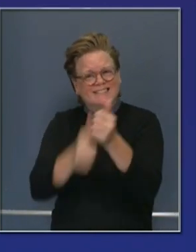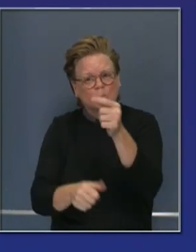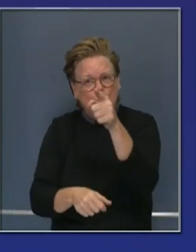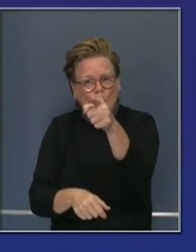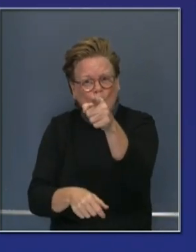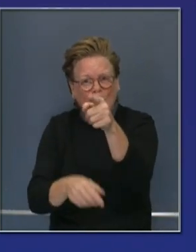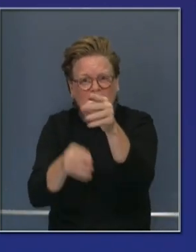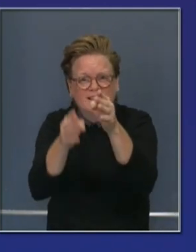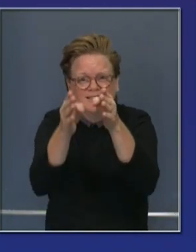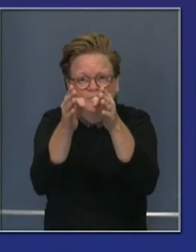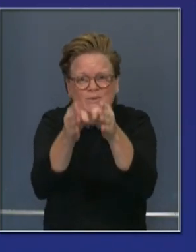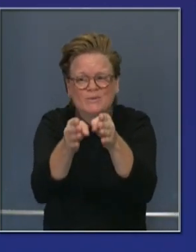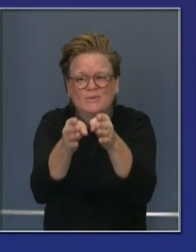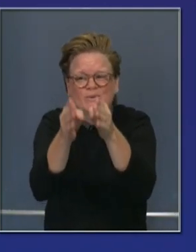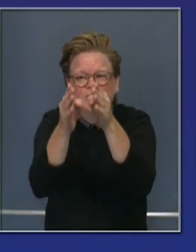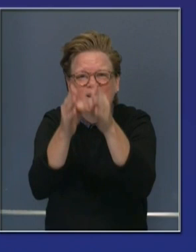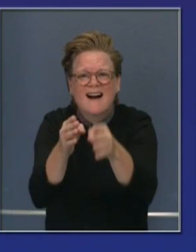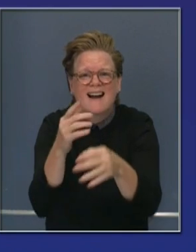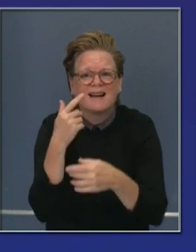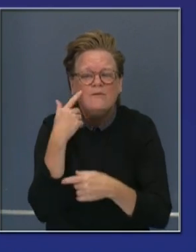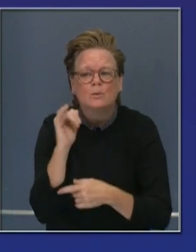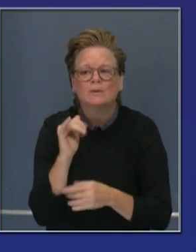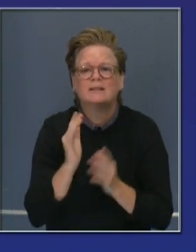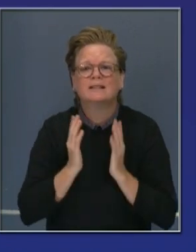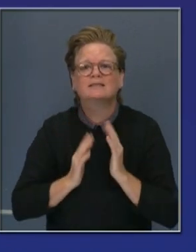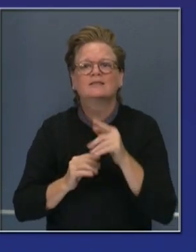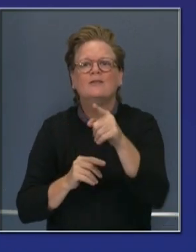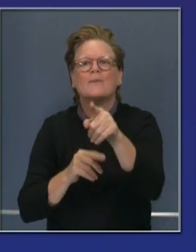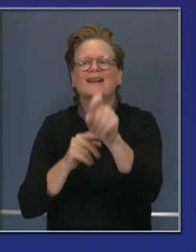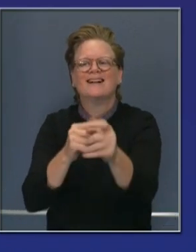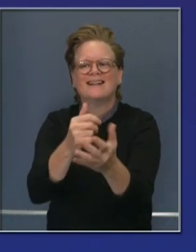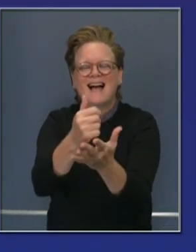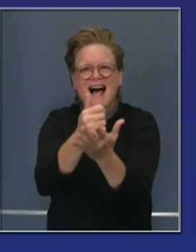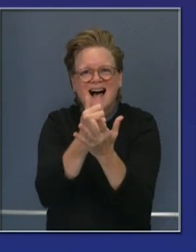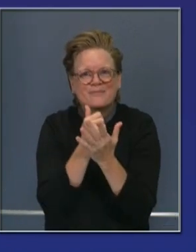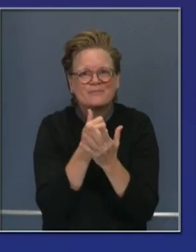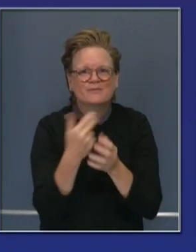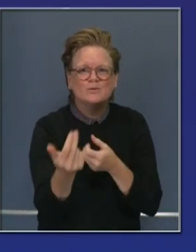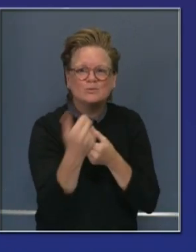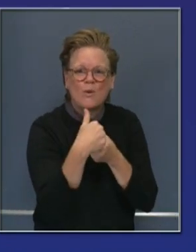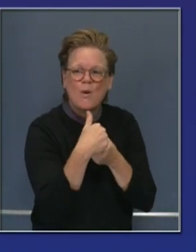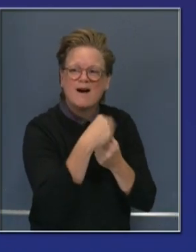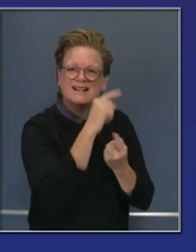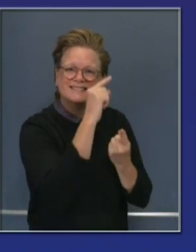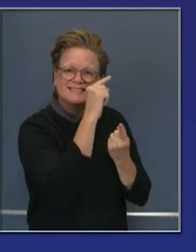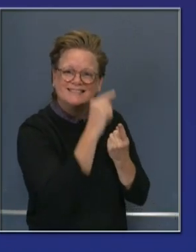DO NEED EVERYONE'S EFFORTS EVERYONE CAME TOGETHER TO BRING THE CURVE DOWN NOW WE NEED 40 MILLION TO COME TOGETHER TO CRUSH THE CURVE, GET 4200